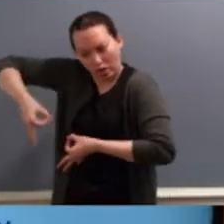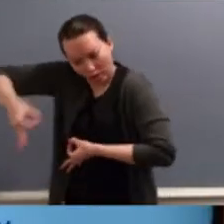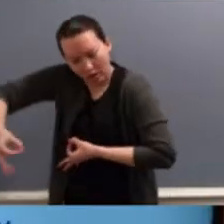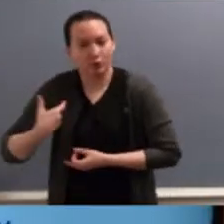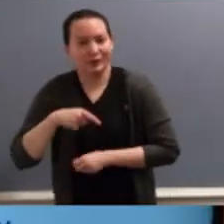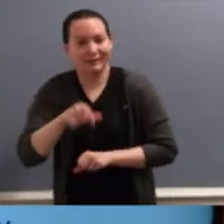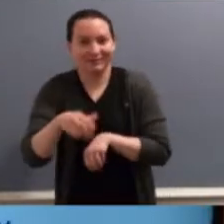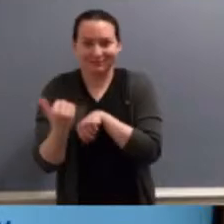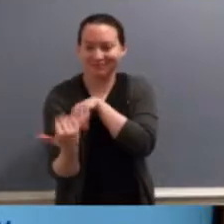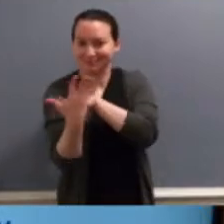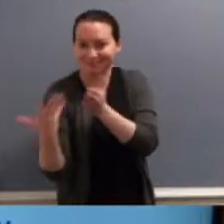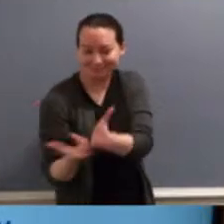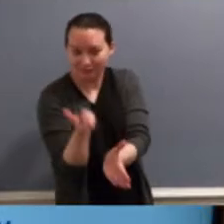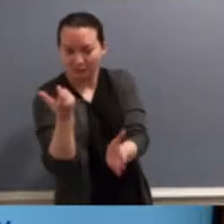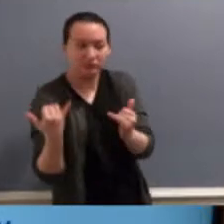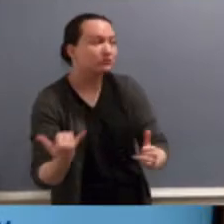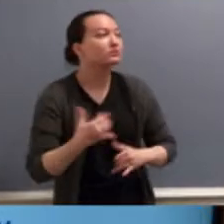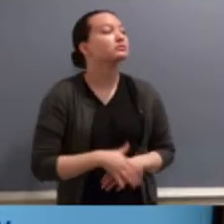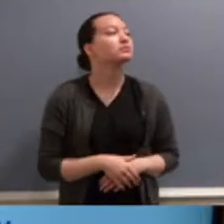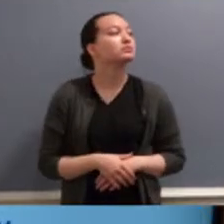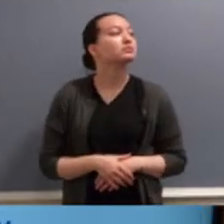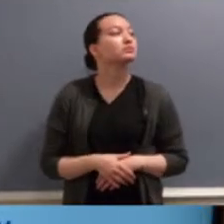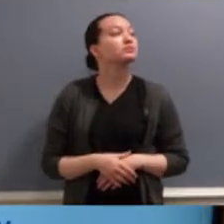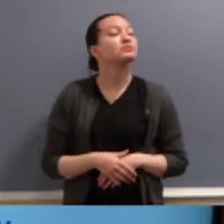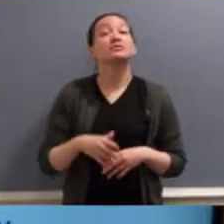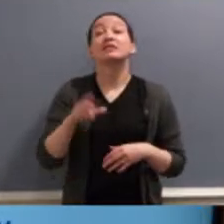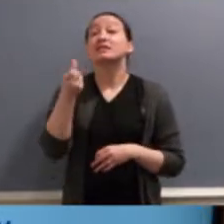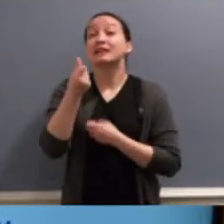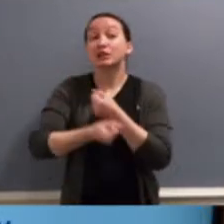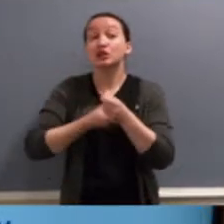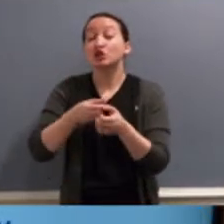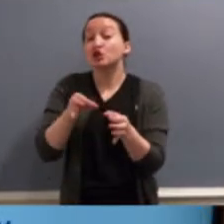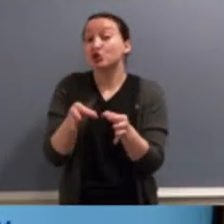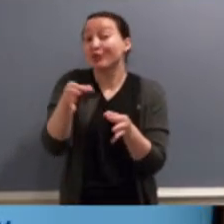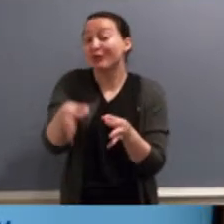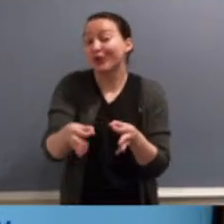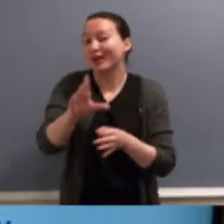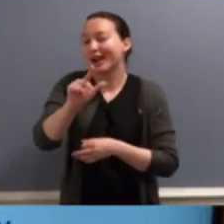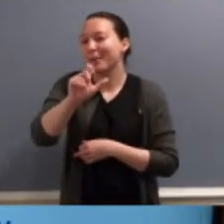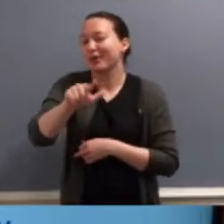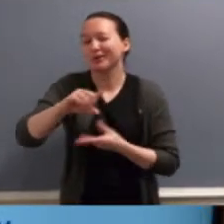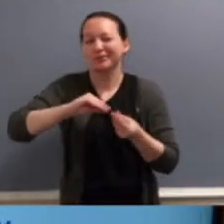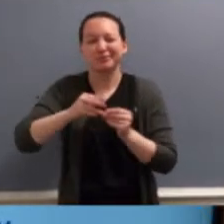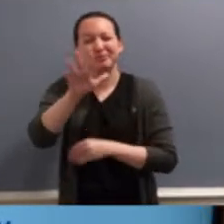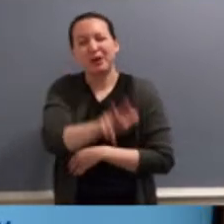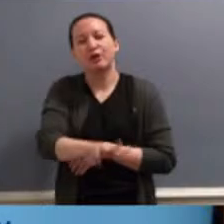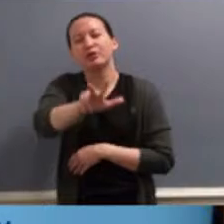address we have a a defer a 10-year deferred capital number of around 300 million dollars